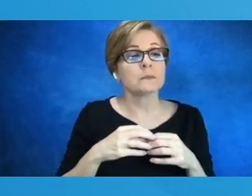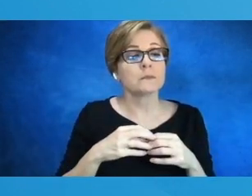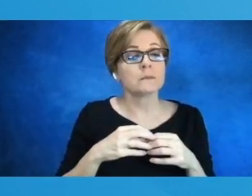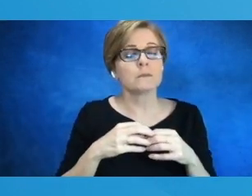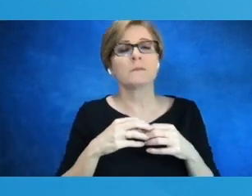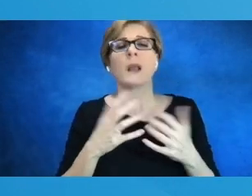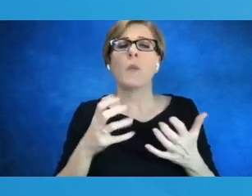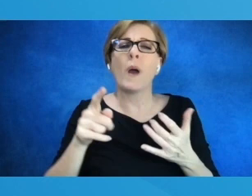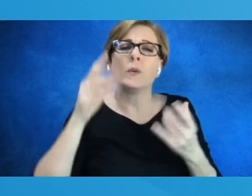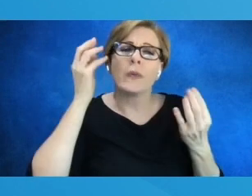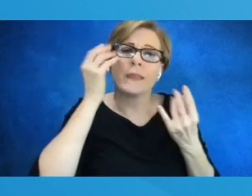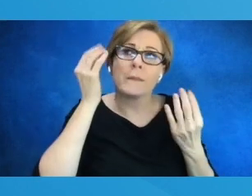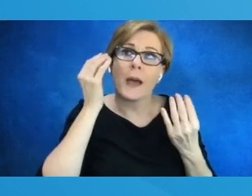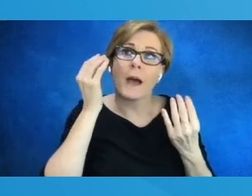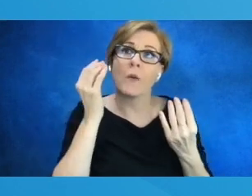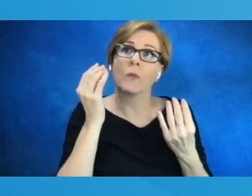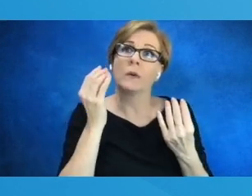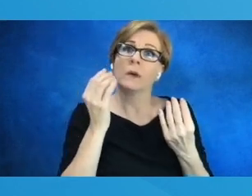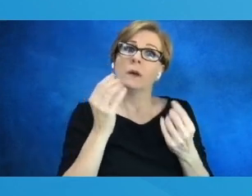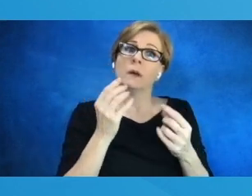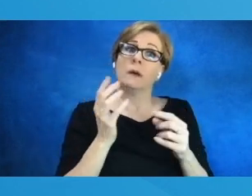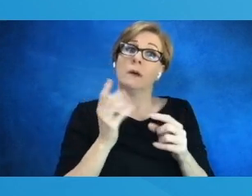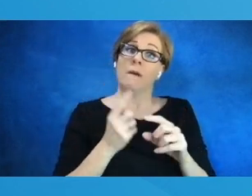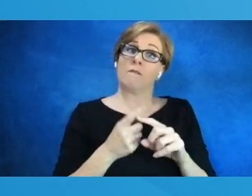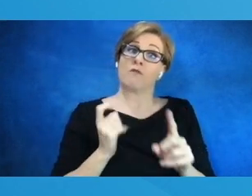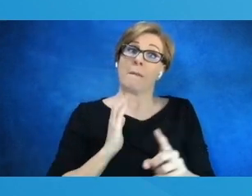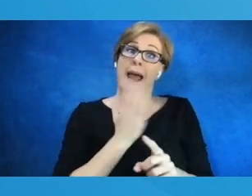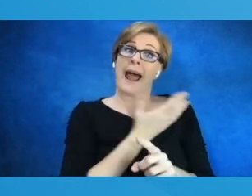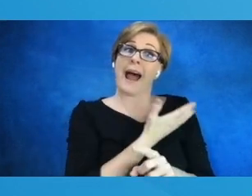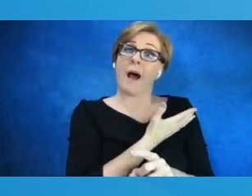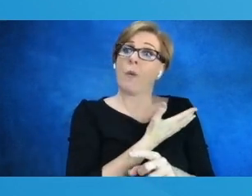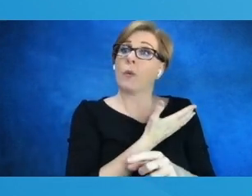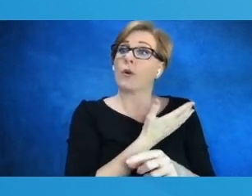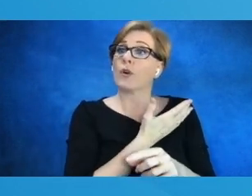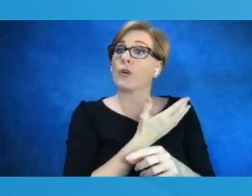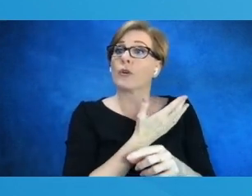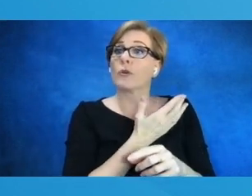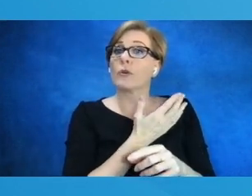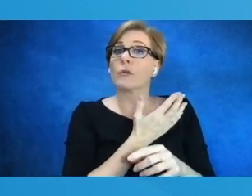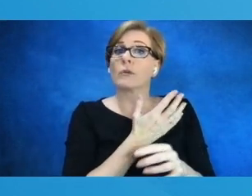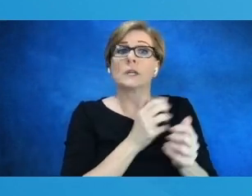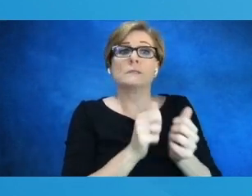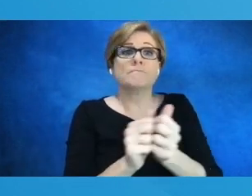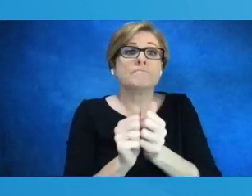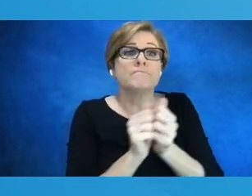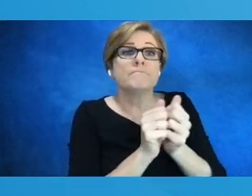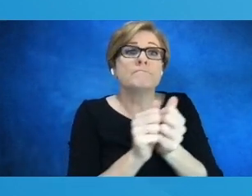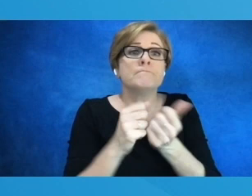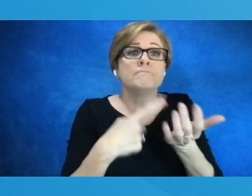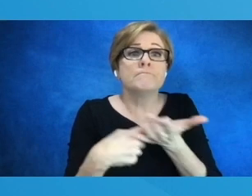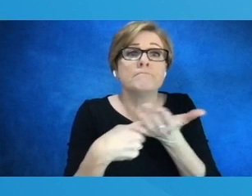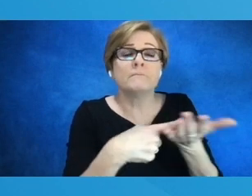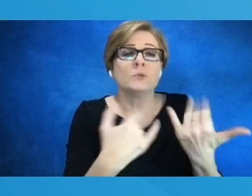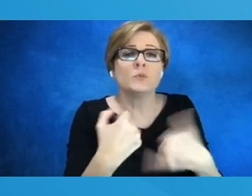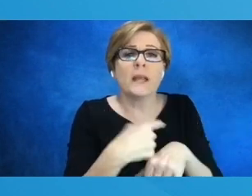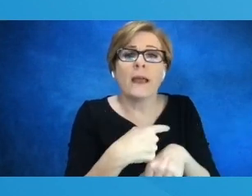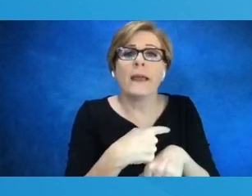have after our time together today and kind of naming that and then with it what you will